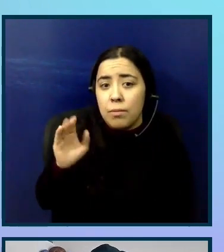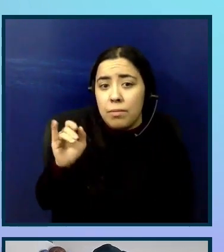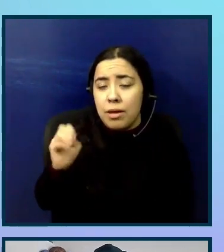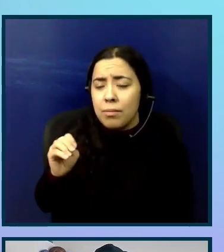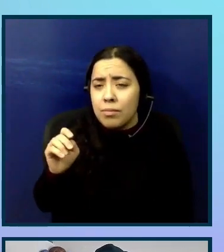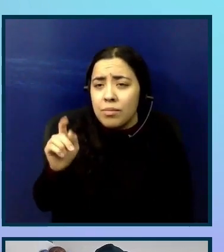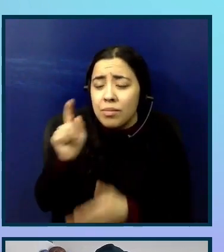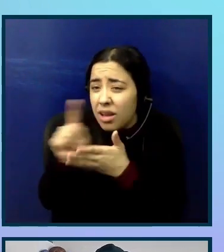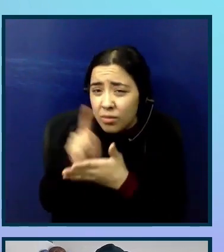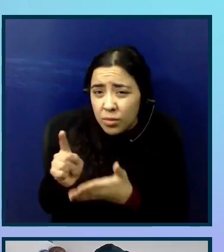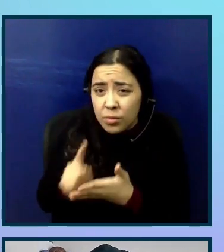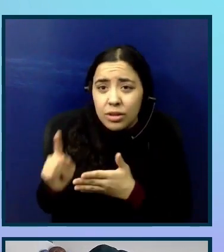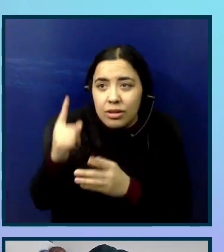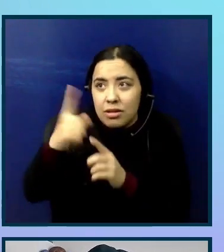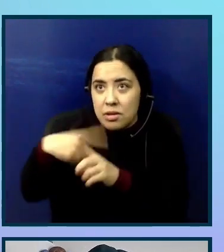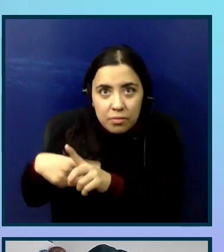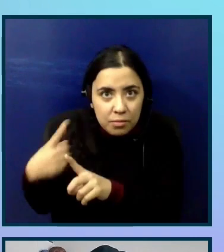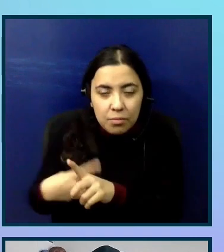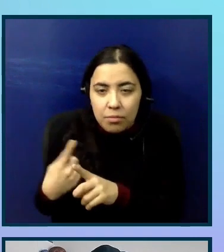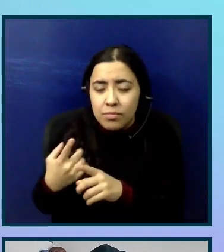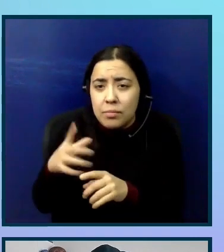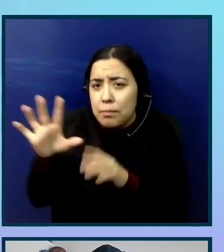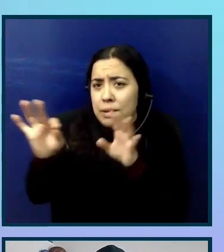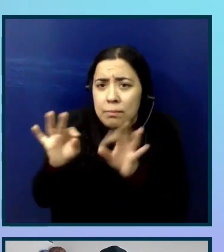Depending on when they are, pick one, read it,